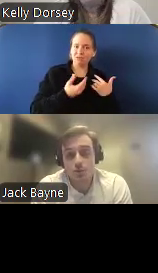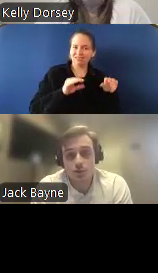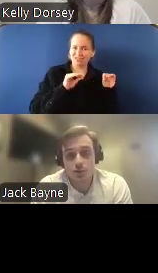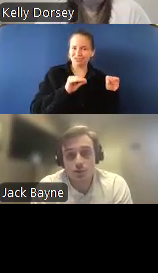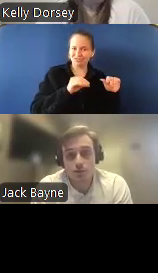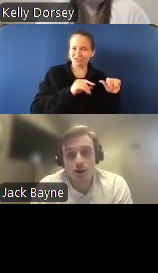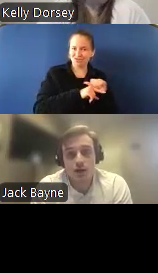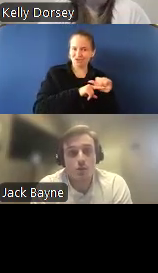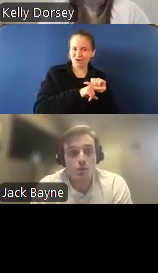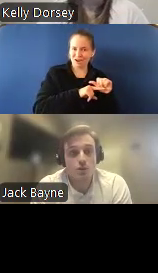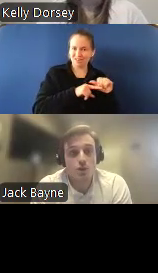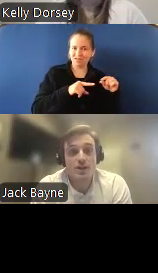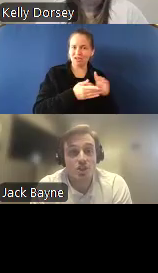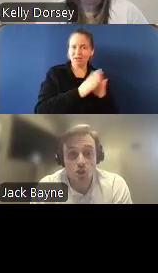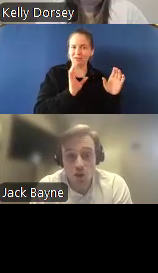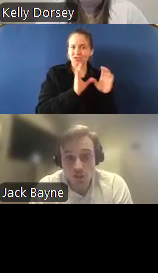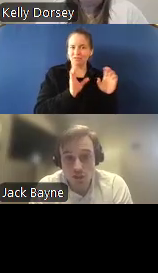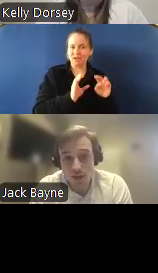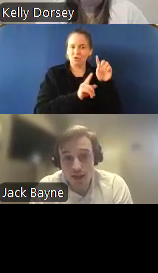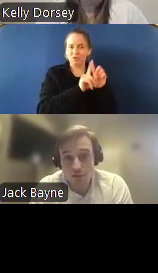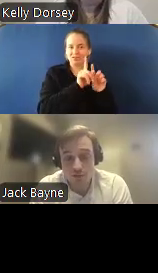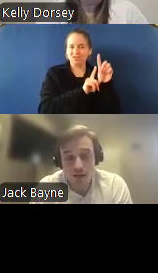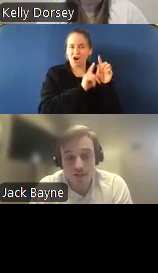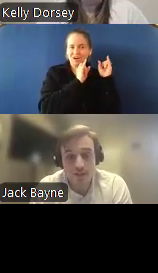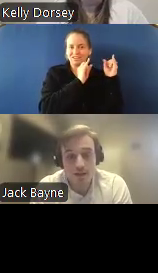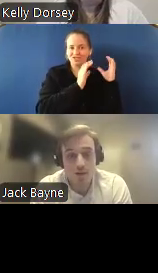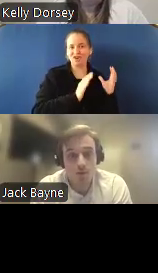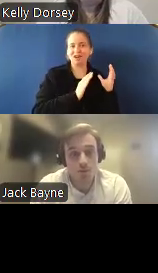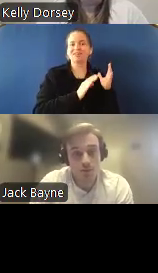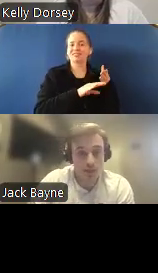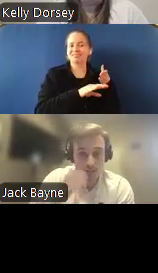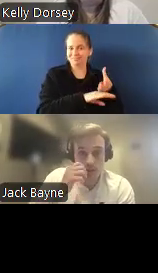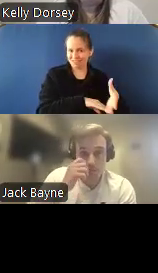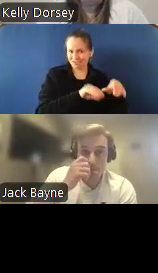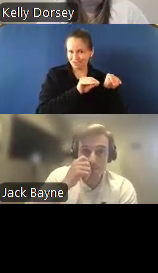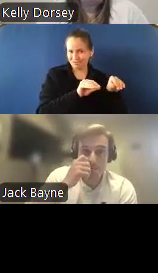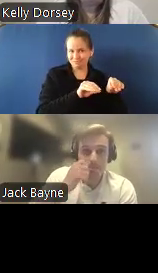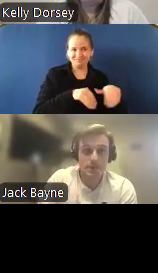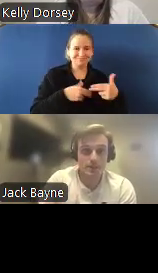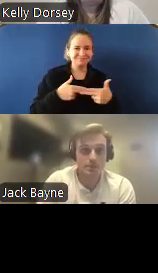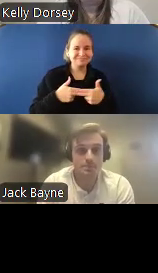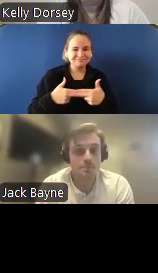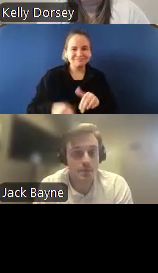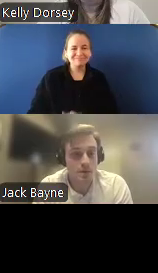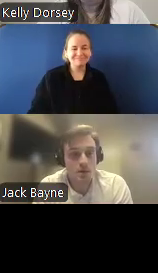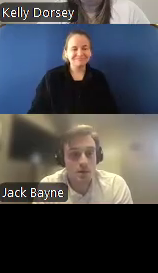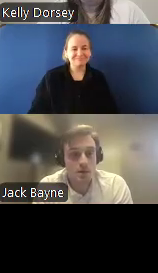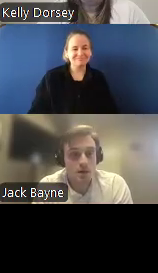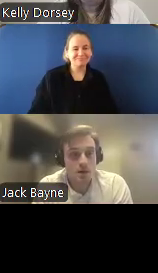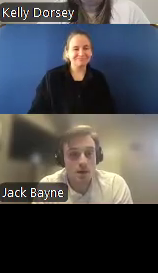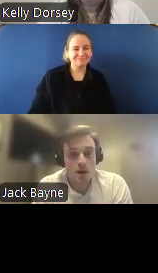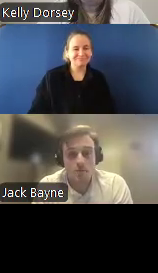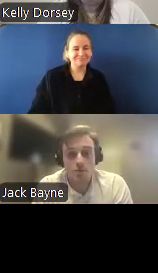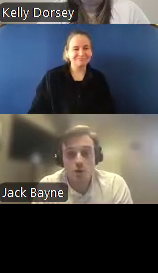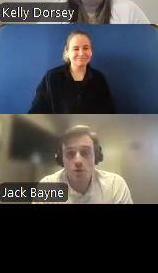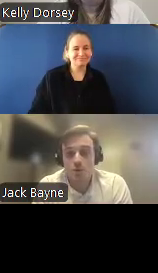she was a certified North Star Instructor for the FAF, move to the next slide. Thank you. So